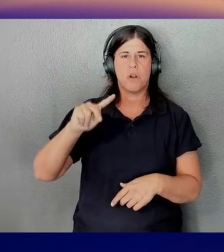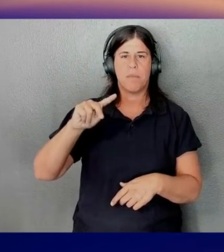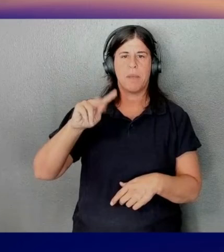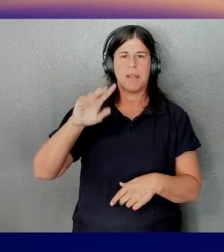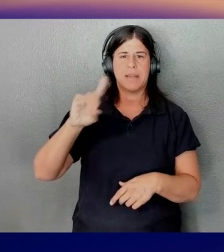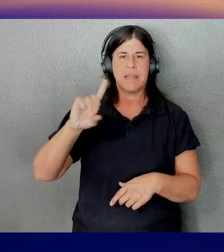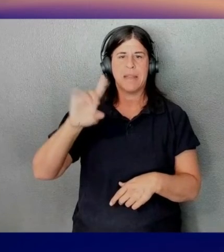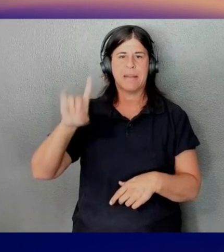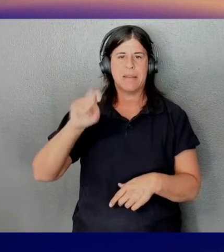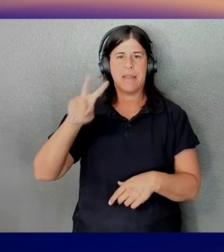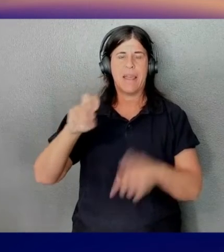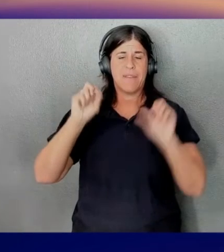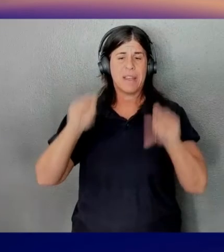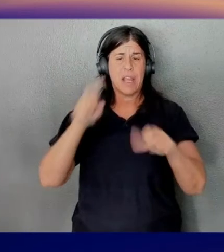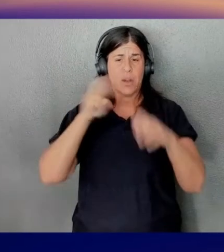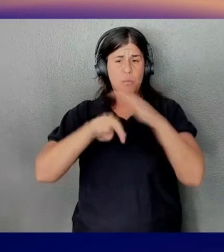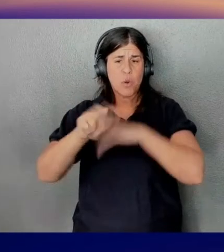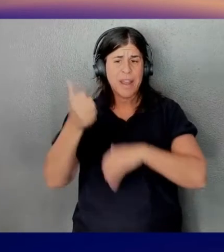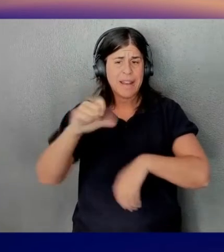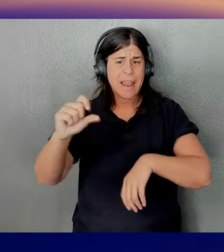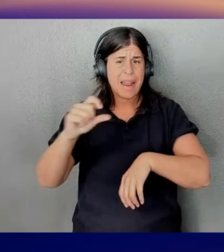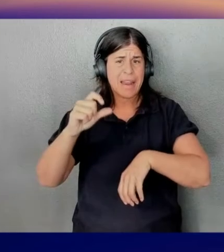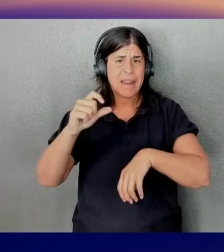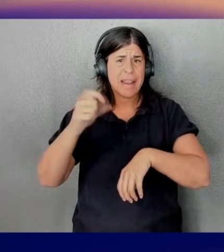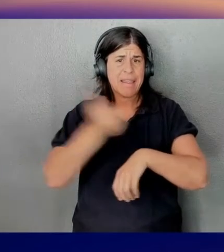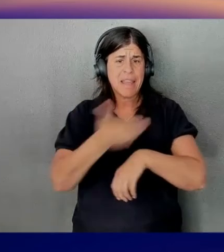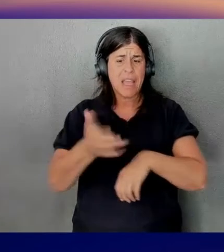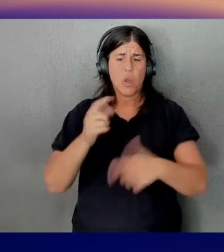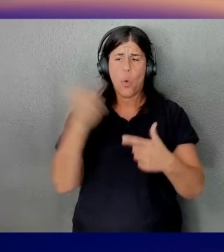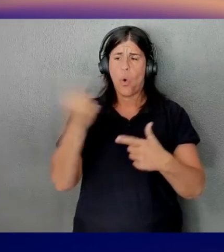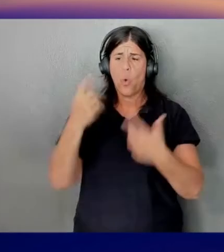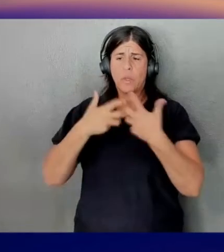or only for machine failures? Well, as long as, so we